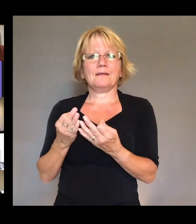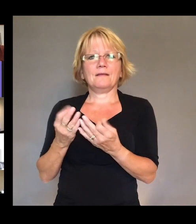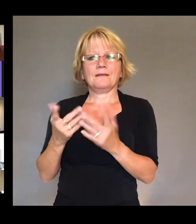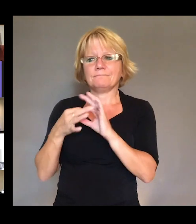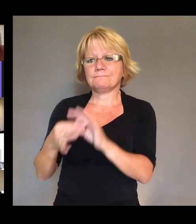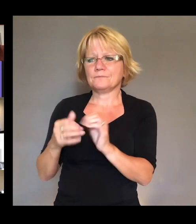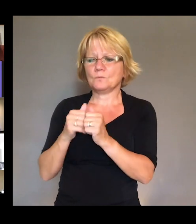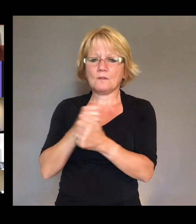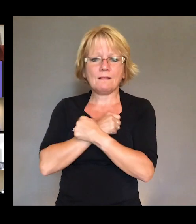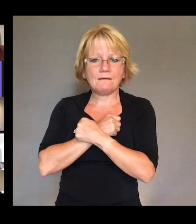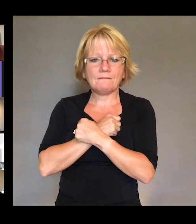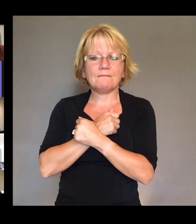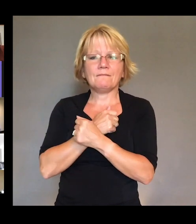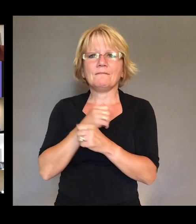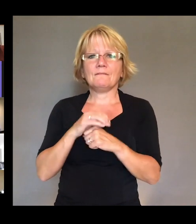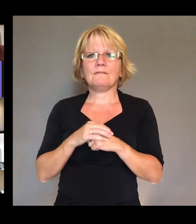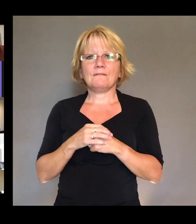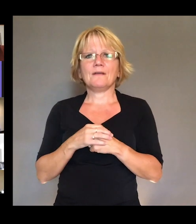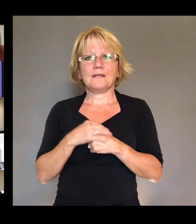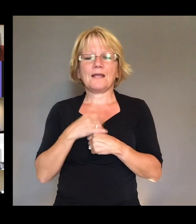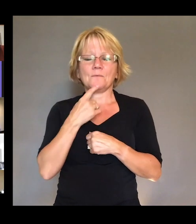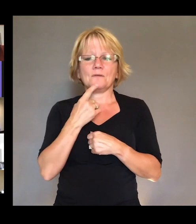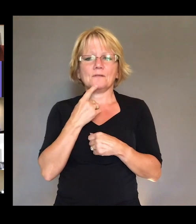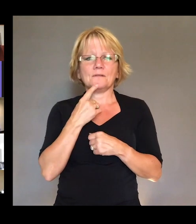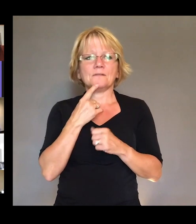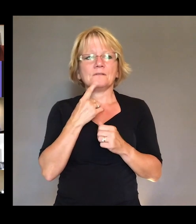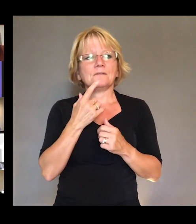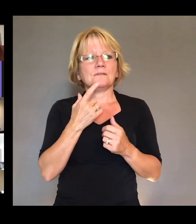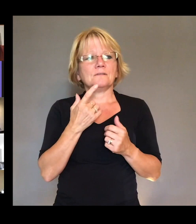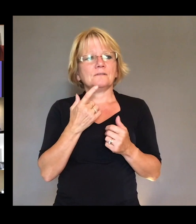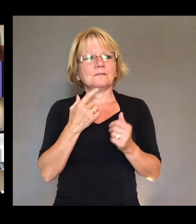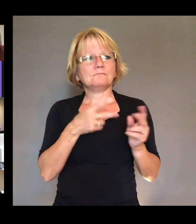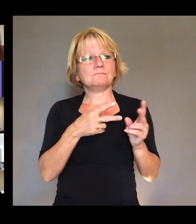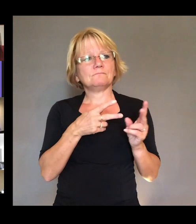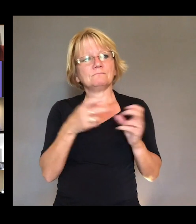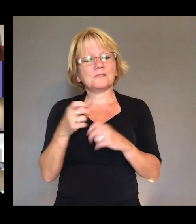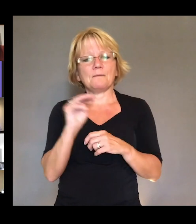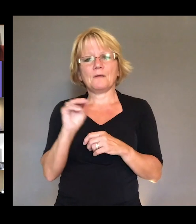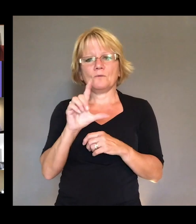It's rooted in love. And I'm gonna echo Martin Luther King and Cornell West